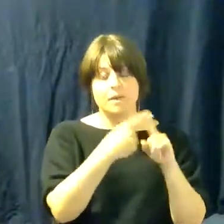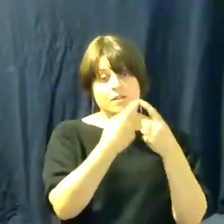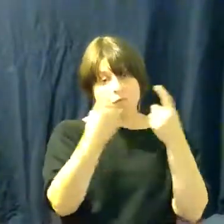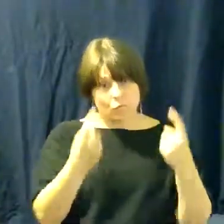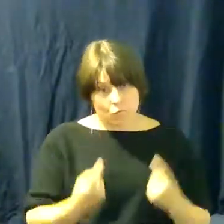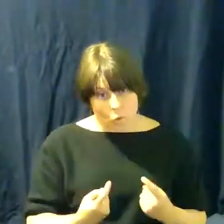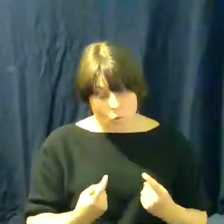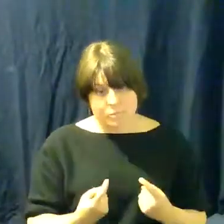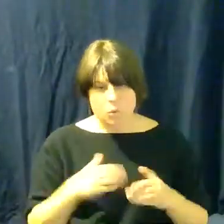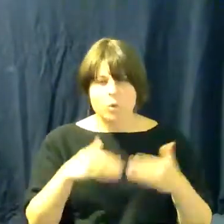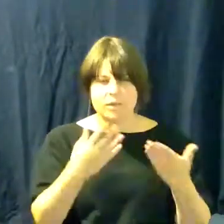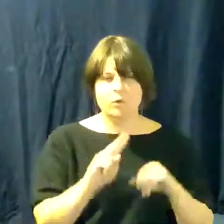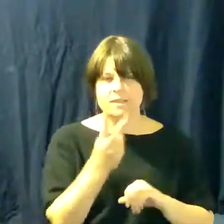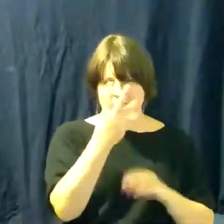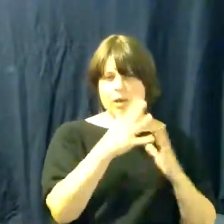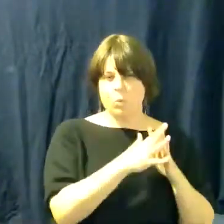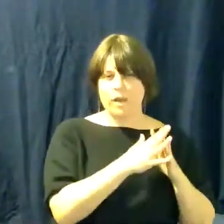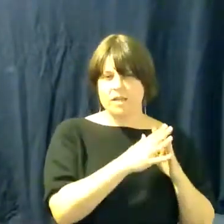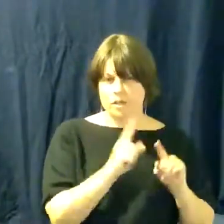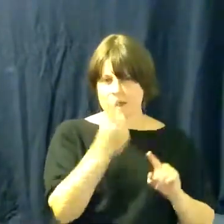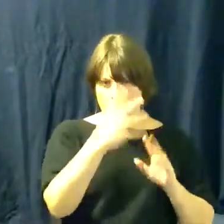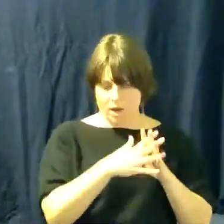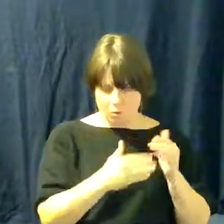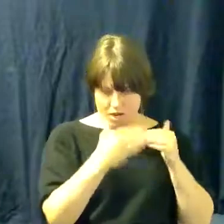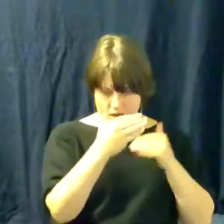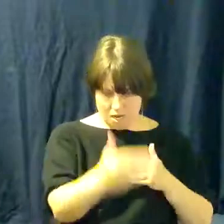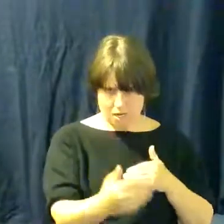templates and forms for you to look at that will give you in the